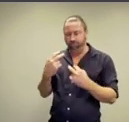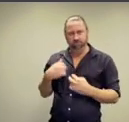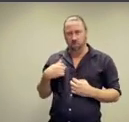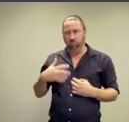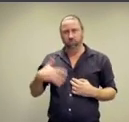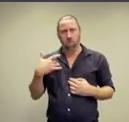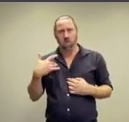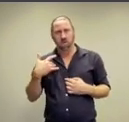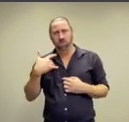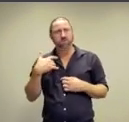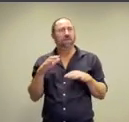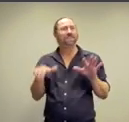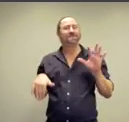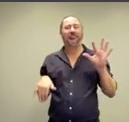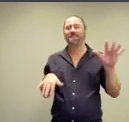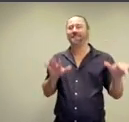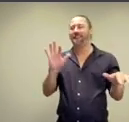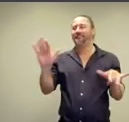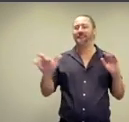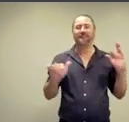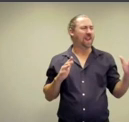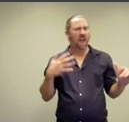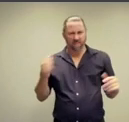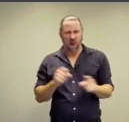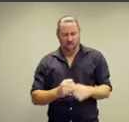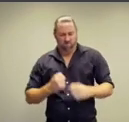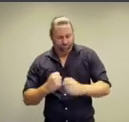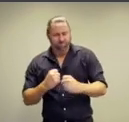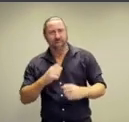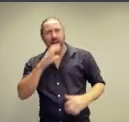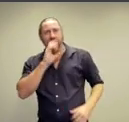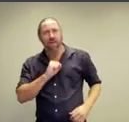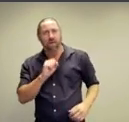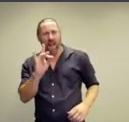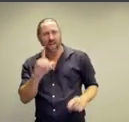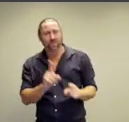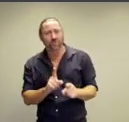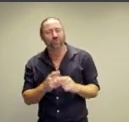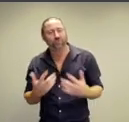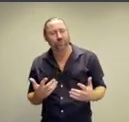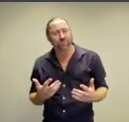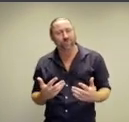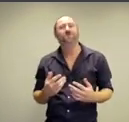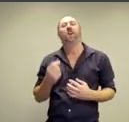depicted as one stereotype which is that of the effeminate gay man.